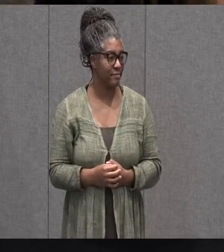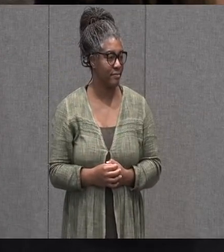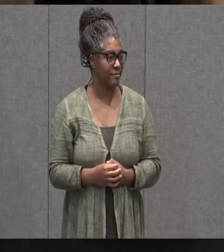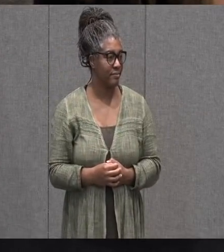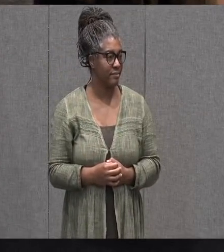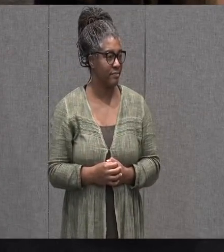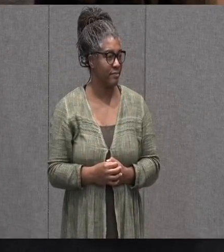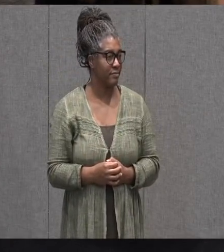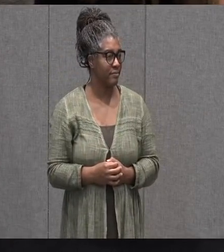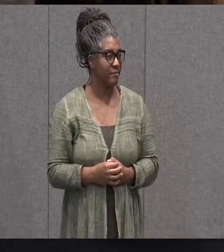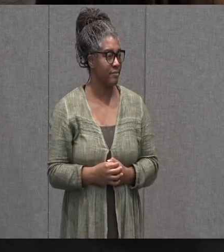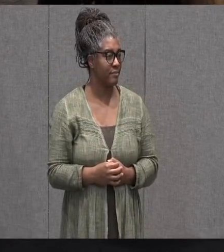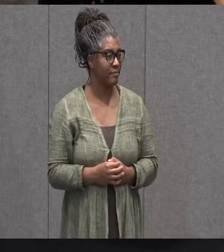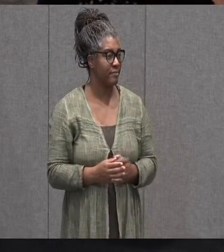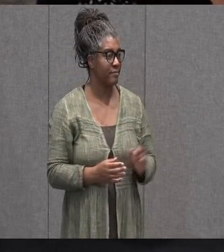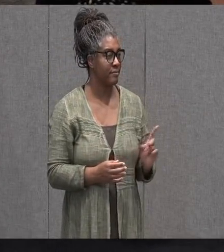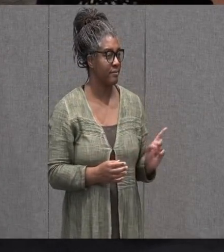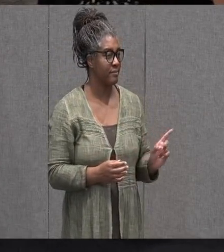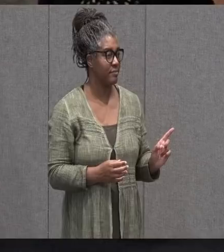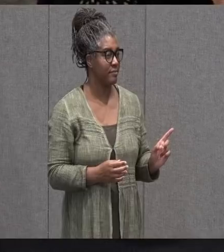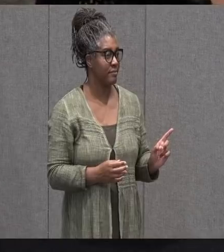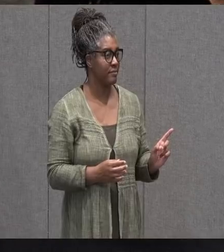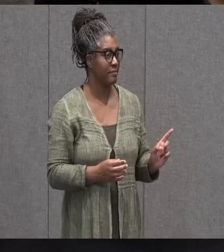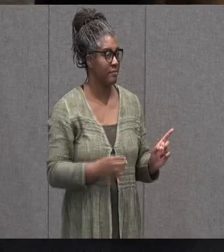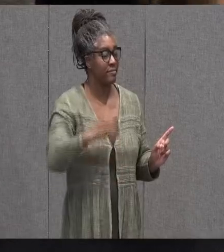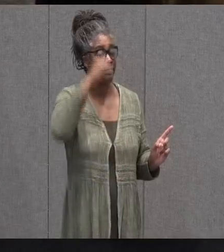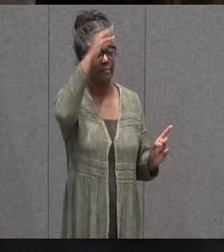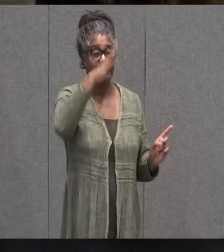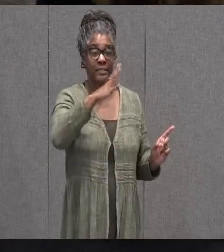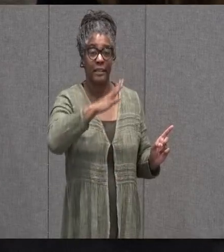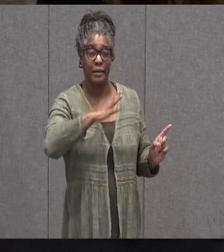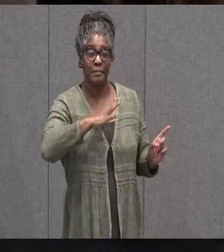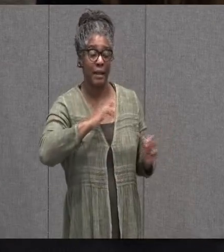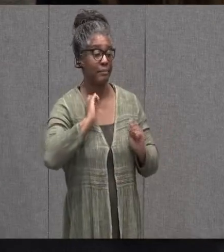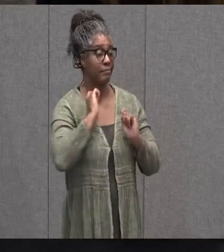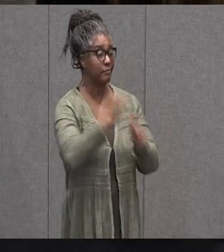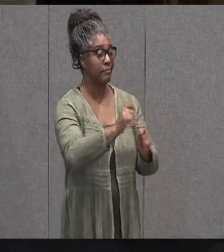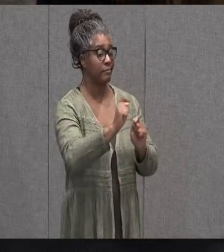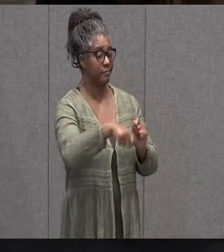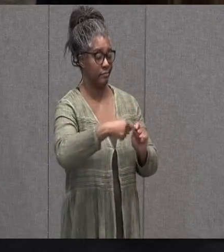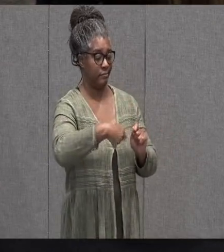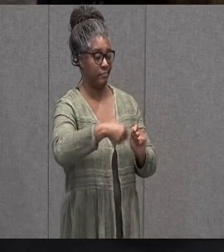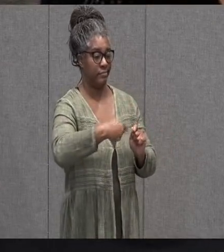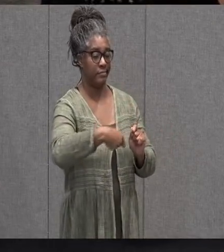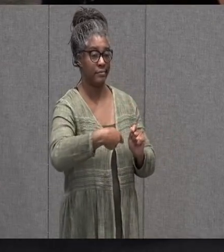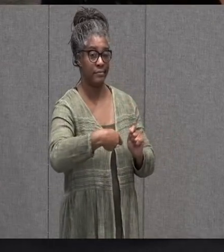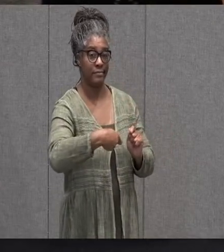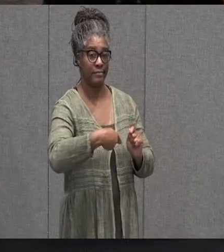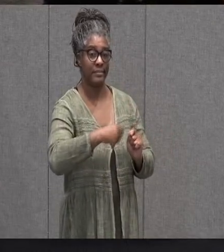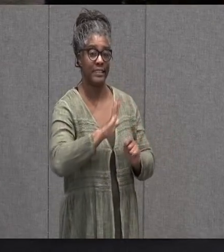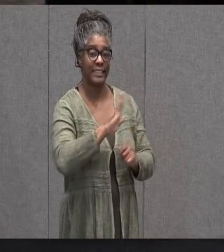A man was catching fish. His name was Mr. Beale.